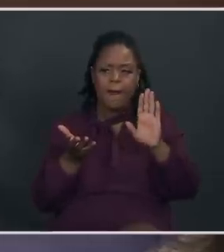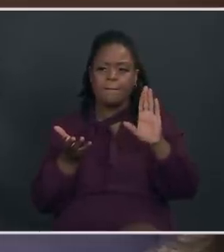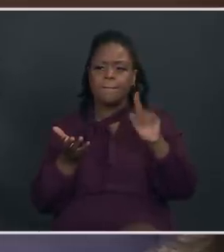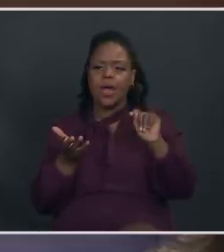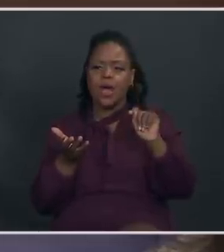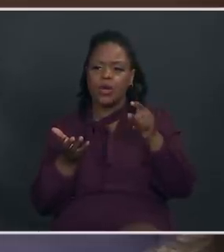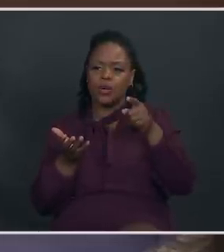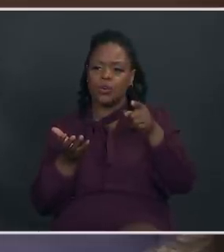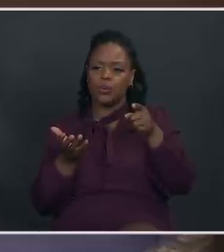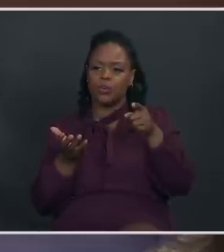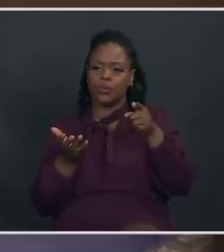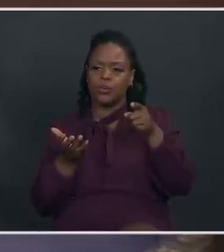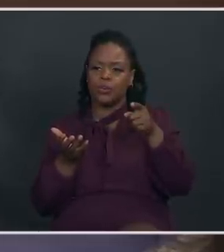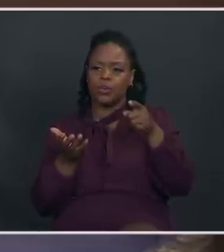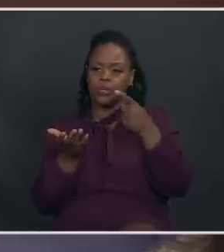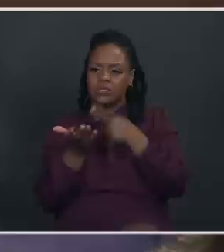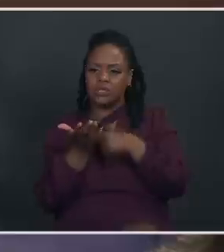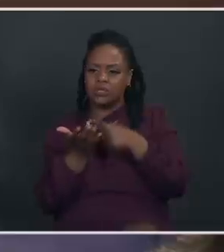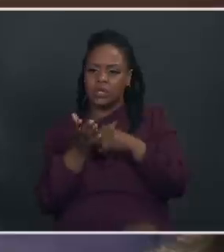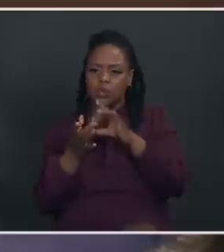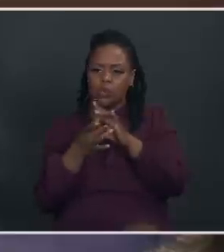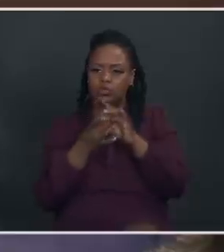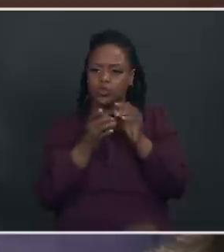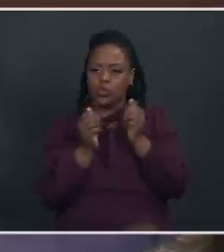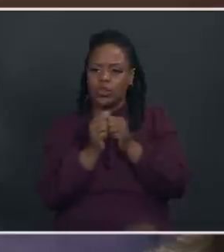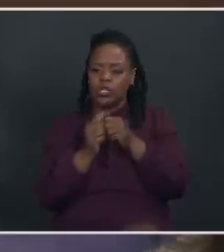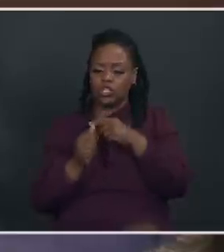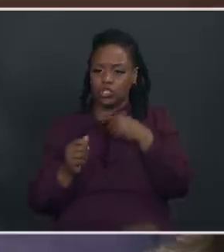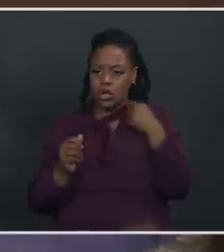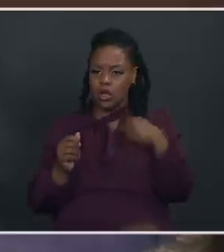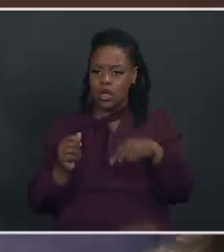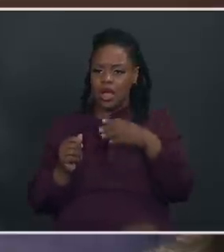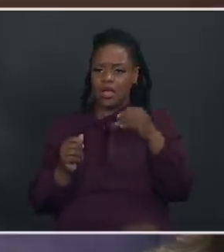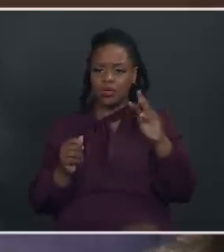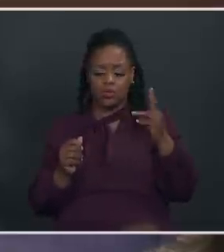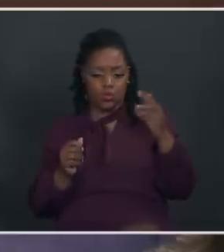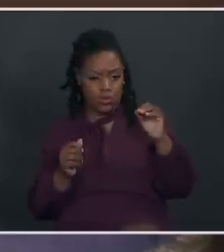And also, yesterday, in her hearing in the Senate, Governor Raimondo